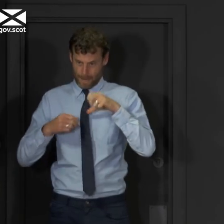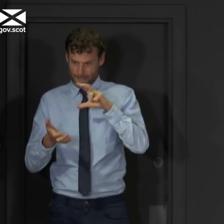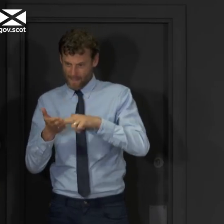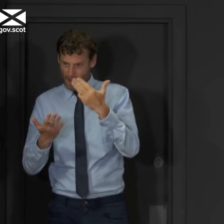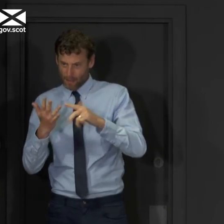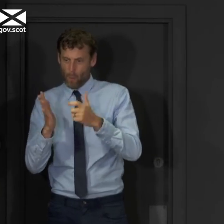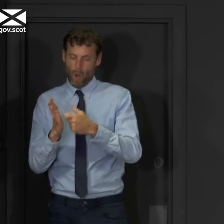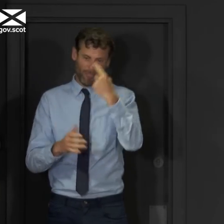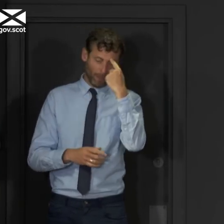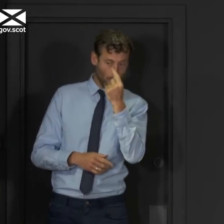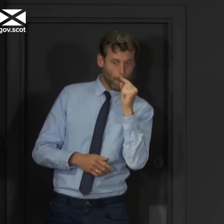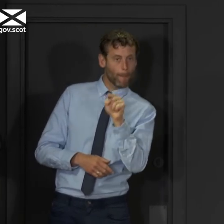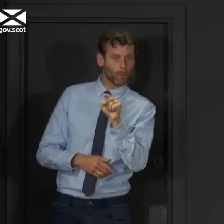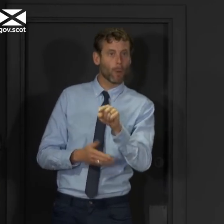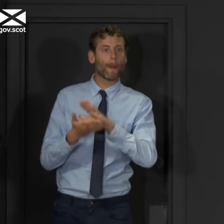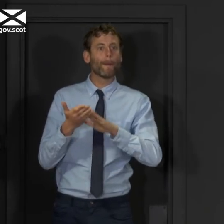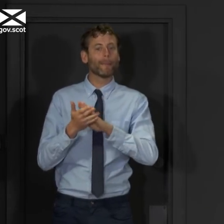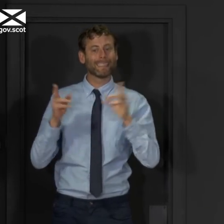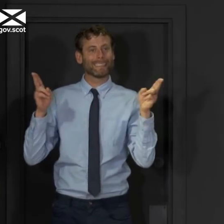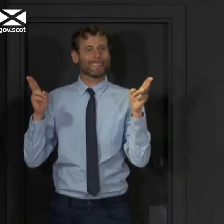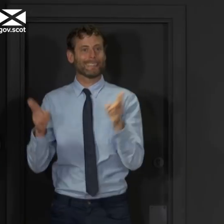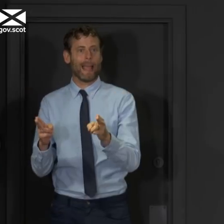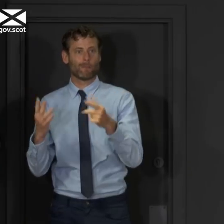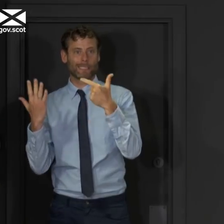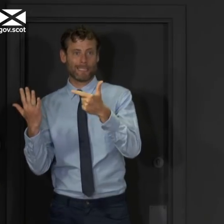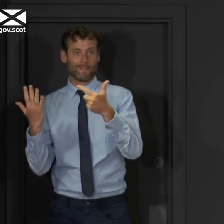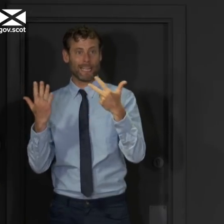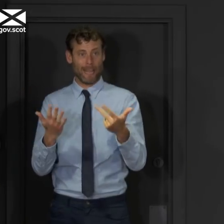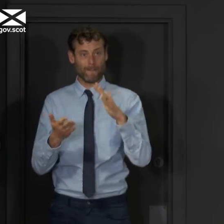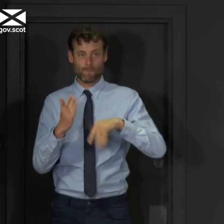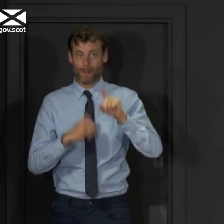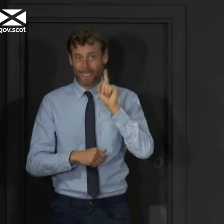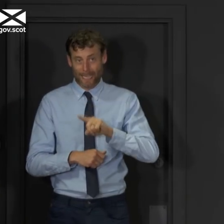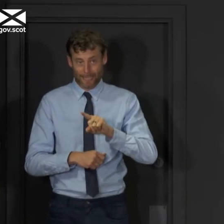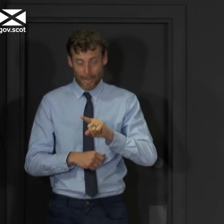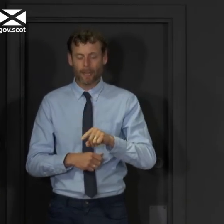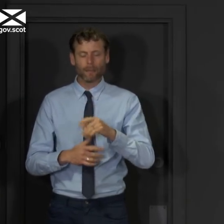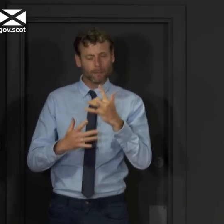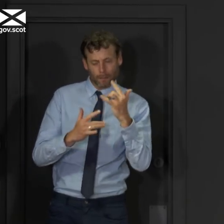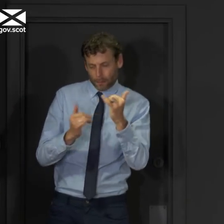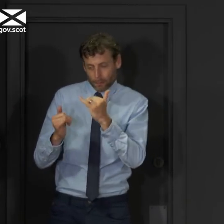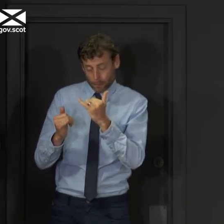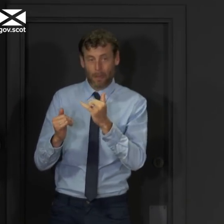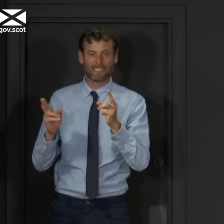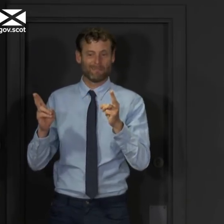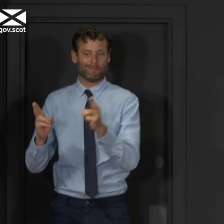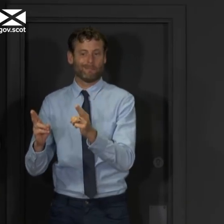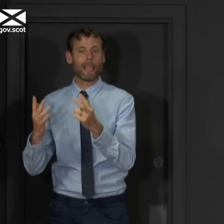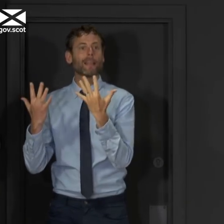a total decrease of 78 since yesterday, including a decrease of 10 in the number of confirmed cases.